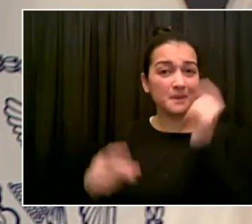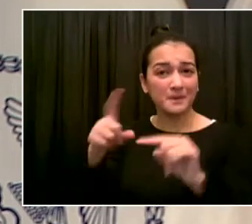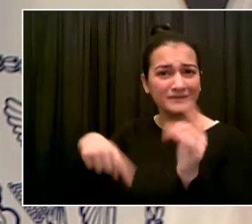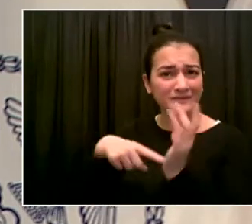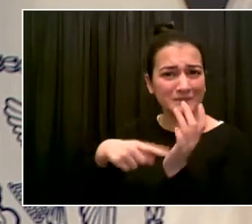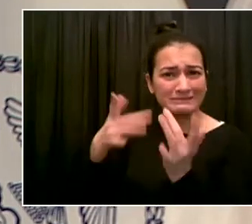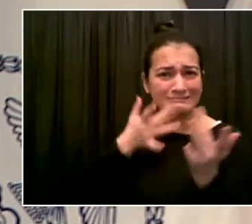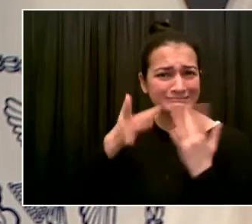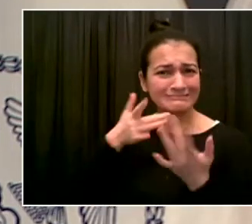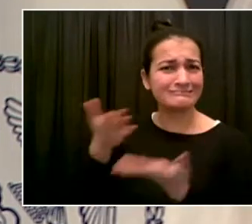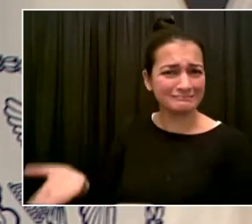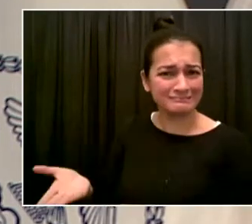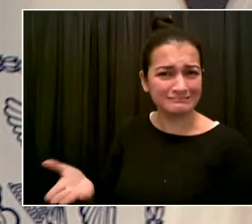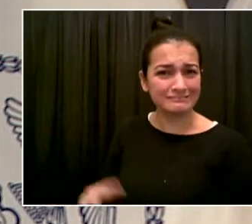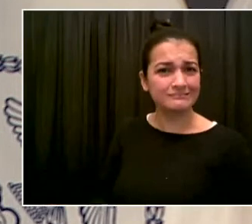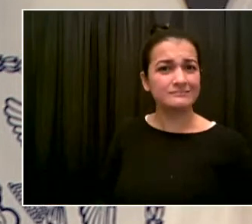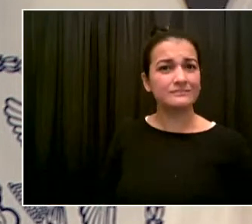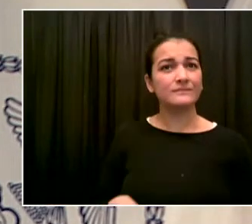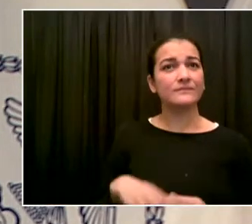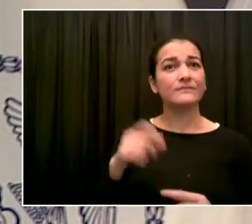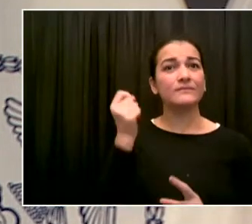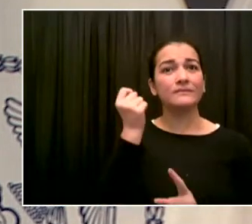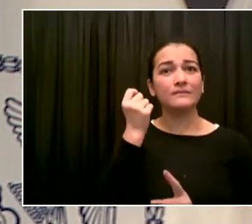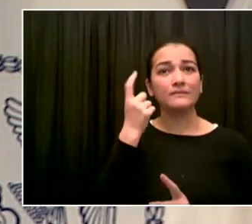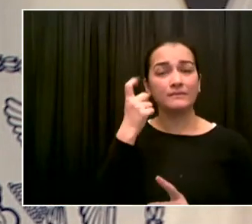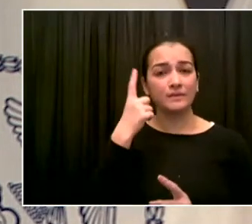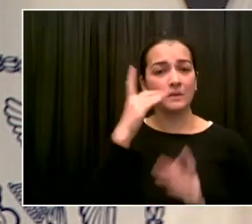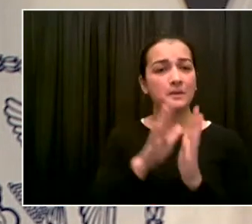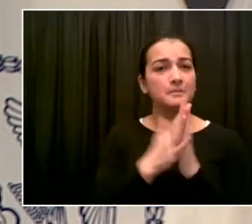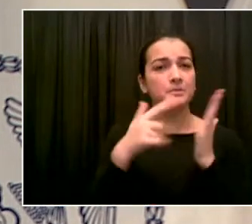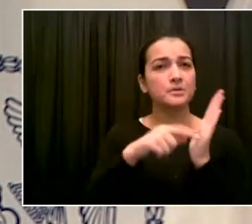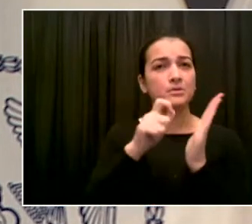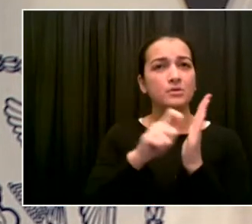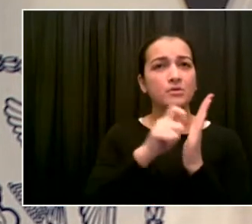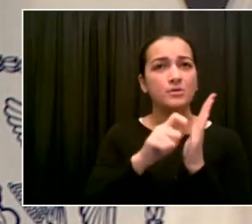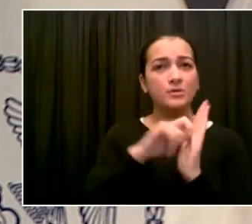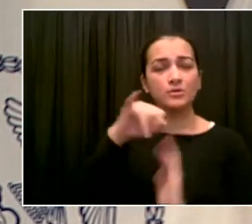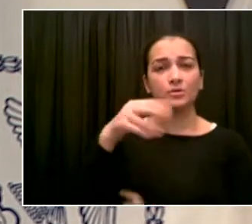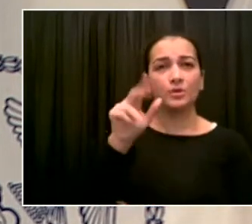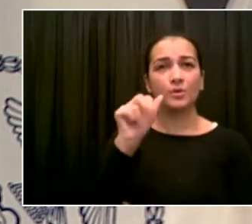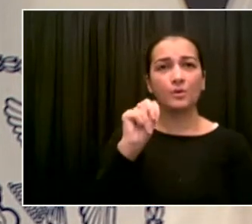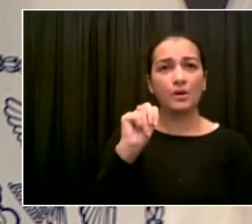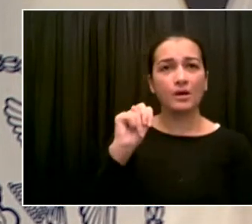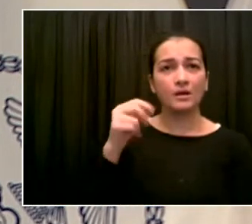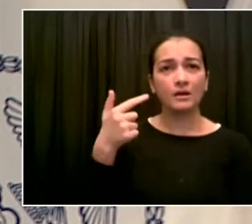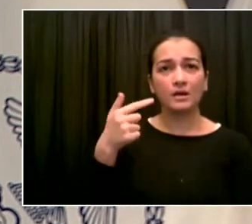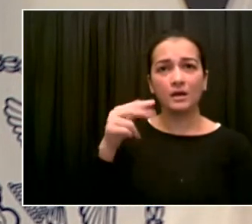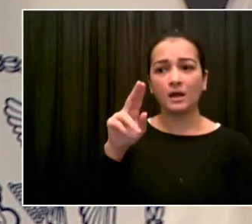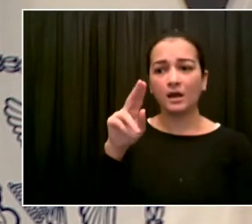TUNE OF TENS OF MILLIONS OF DOLLARS AND HAS BEEN DOCUMENTED AND HAS BEEN TALKING AND IT IN AN AMAZING OBOK BUT IT HAS BEEN FURTHER DOCUMENTED